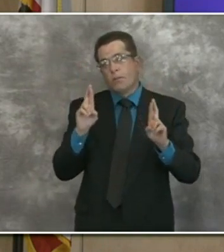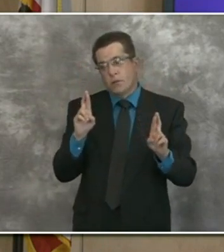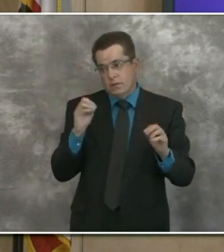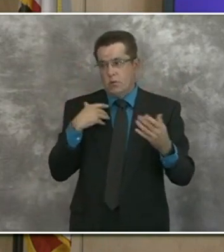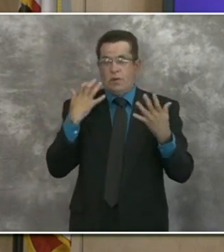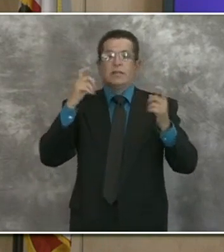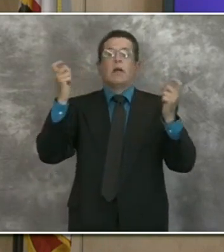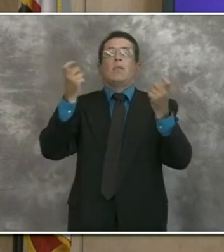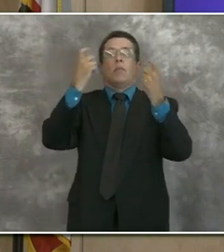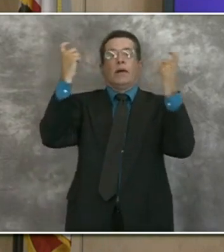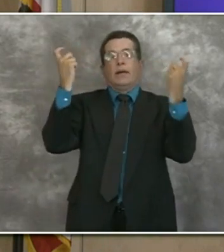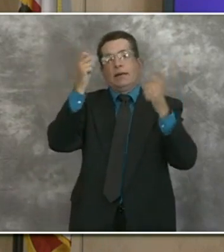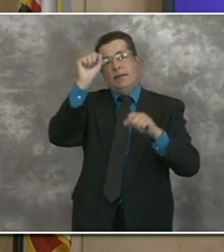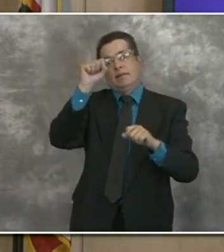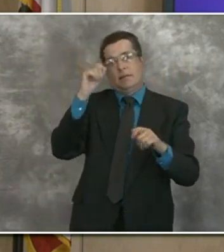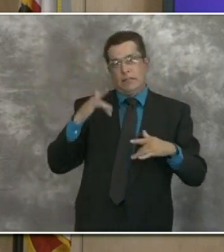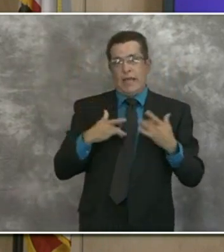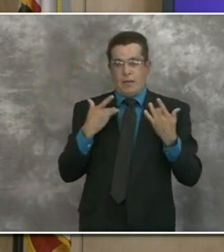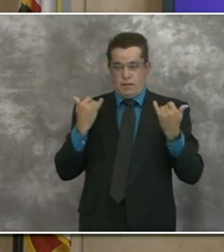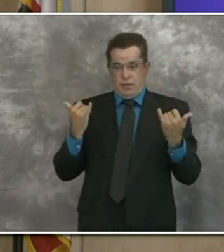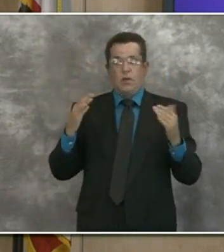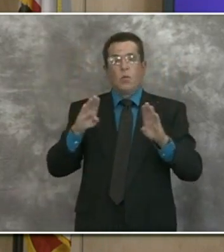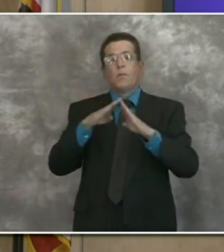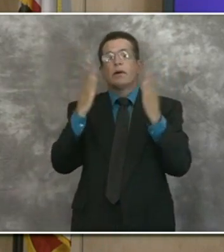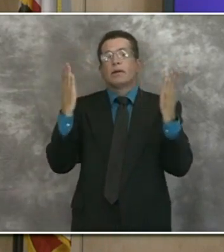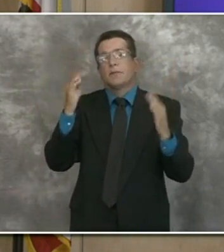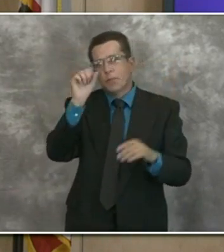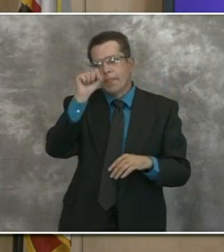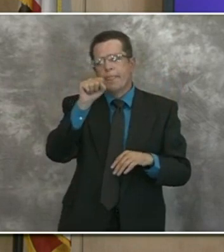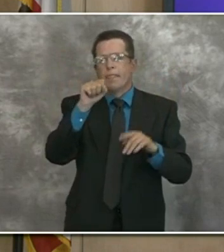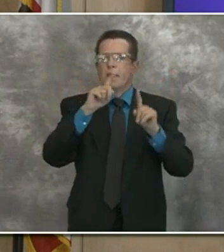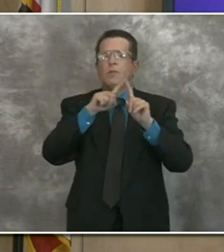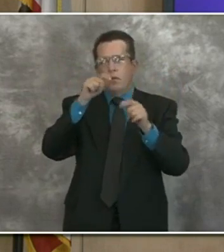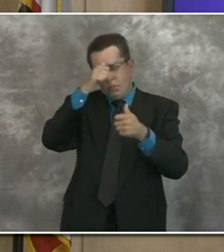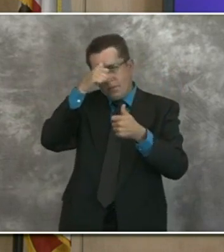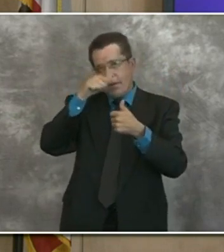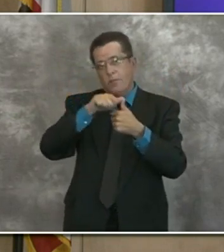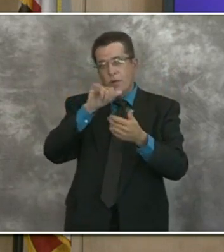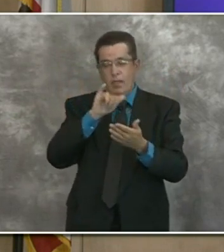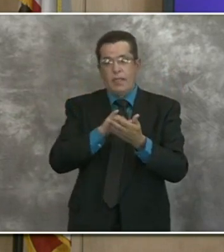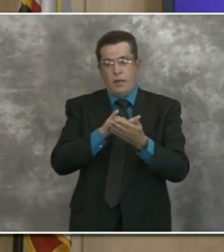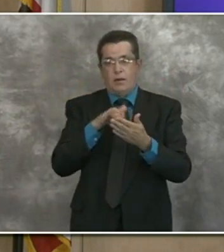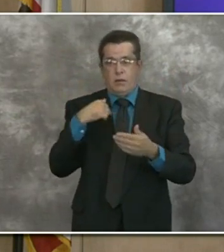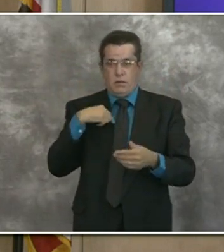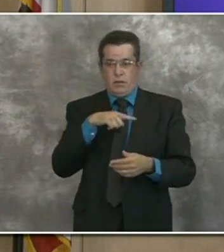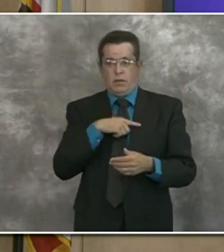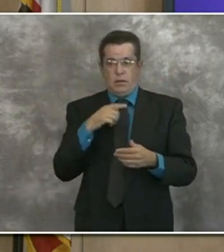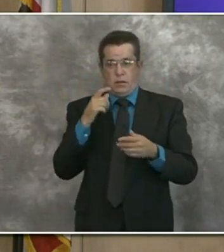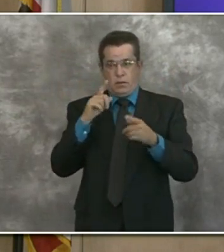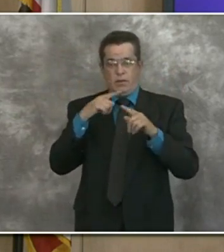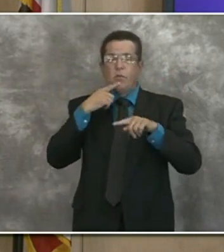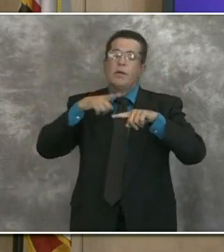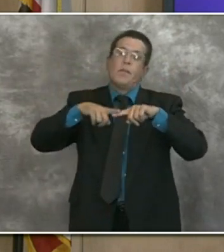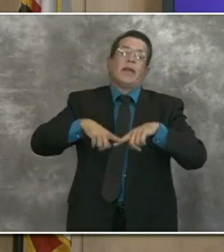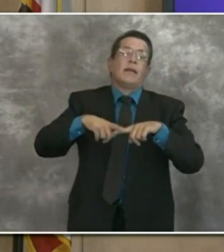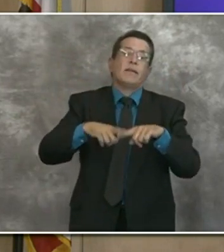PRESERVES THE INTEGRITY THE HEALTH CARE SYSTEM ALLOWS US TO CONTINUE TO MOVE FORWARD SO WE WANT TO. CELEBRATE AND BE